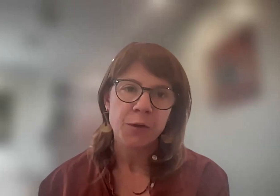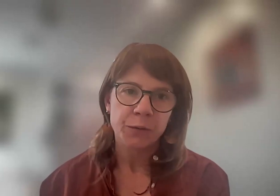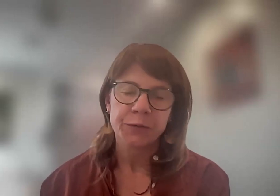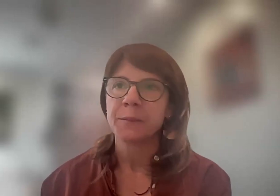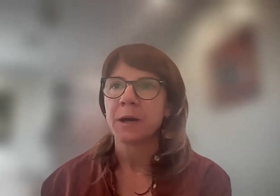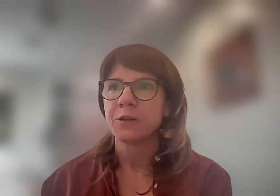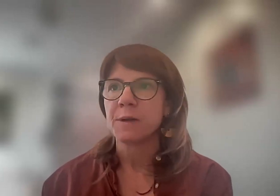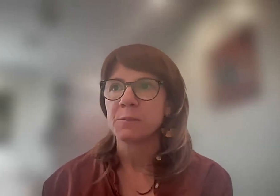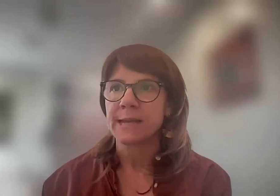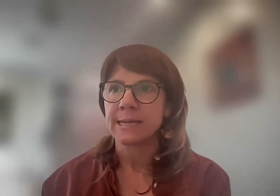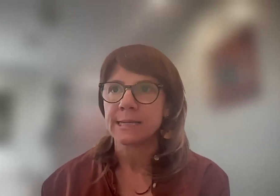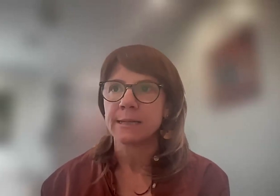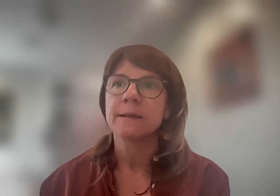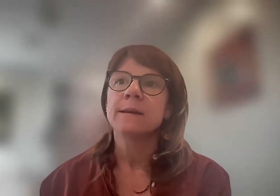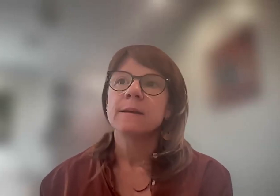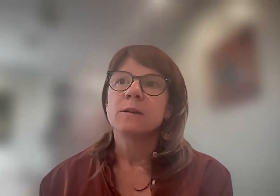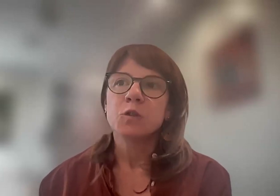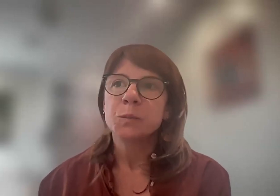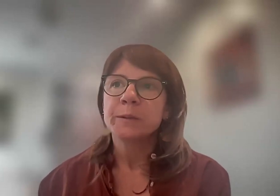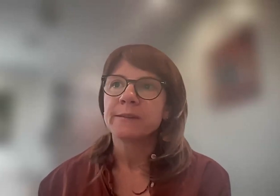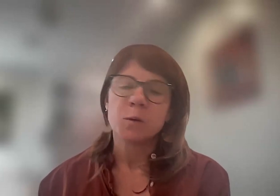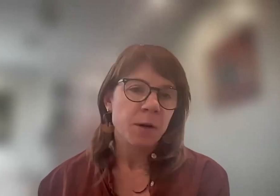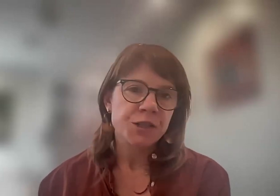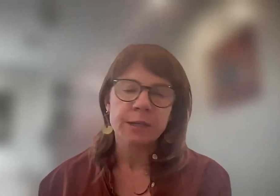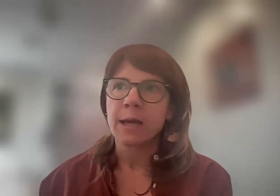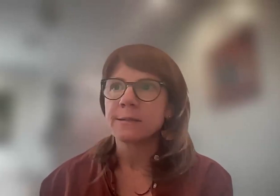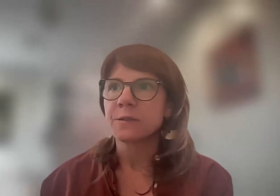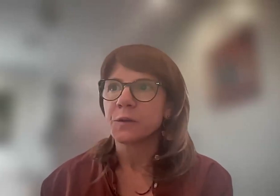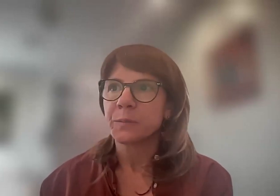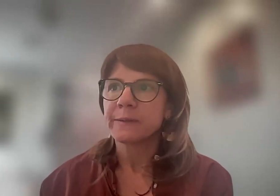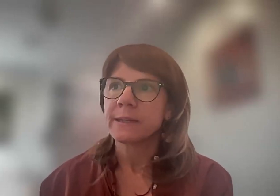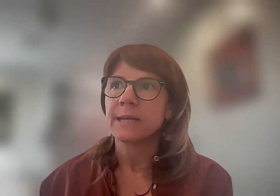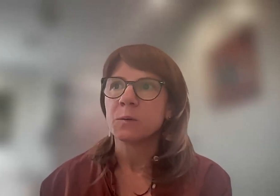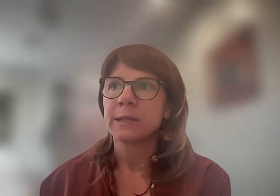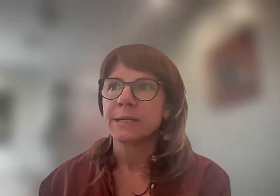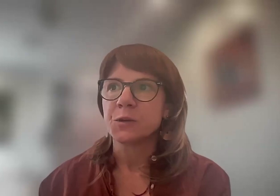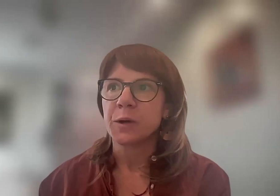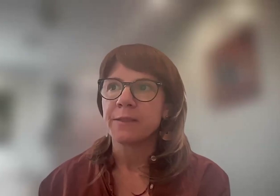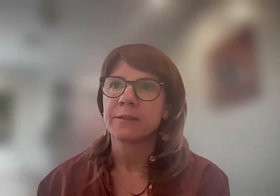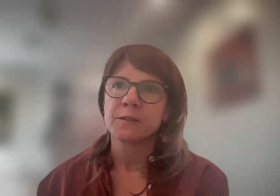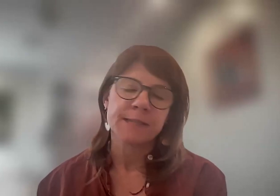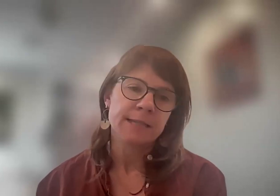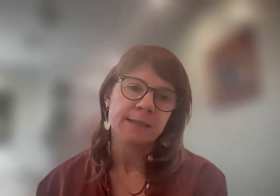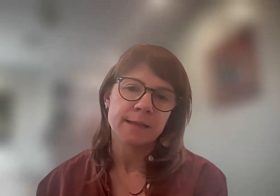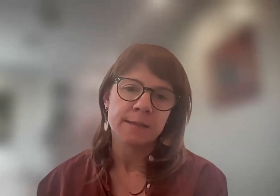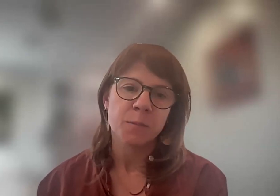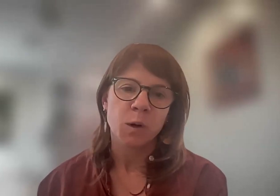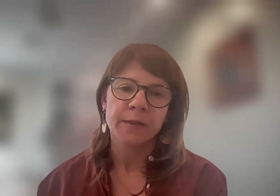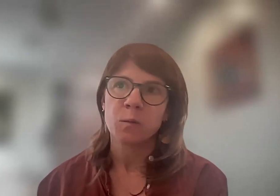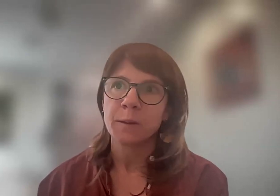underrepresented groups or marginalized groups, can equally enjoy the services and support that we provide as an